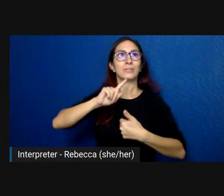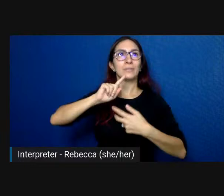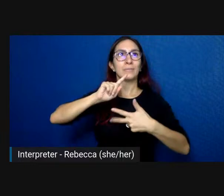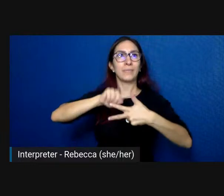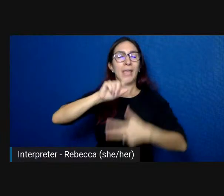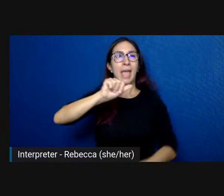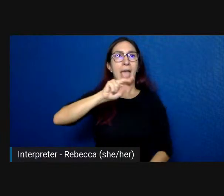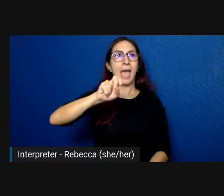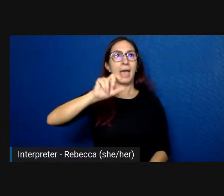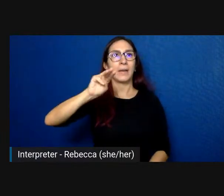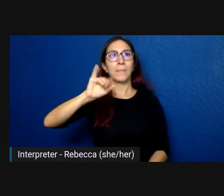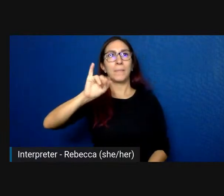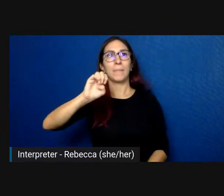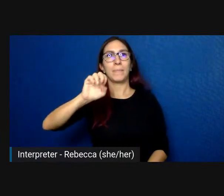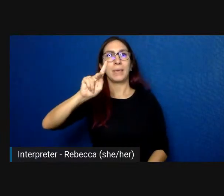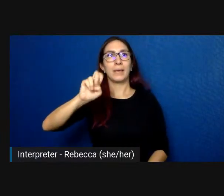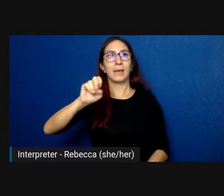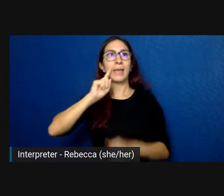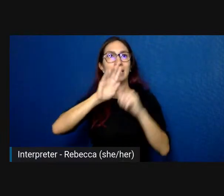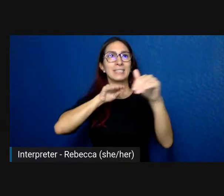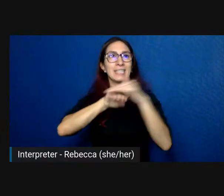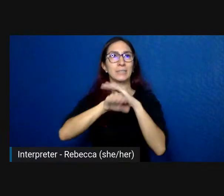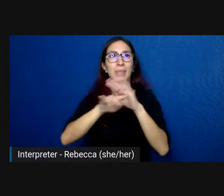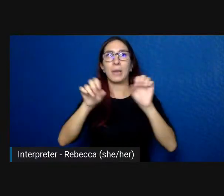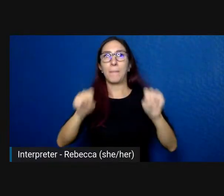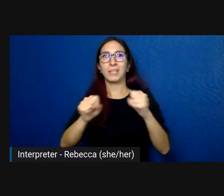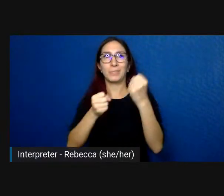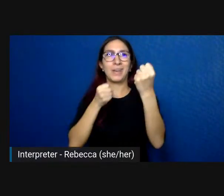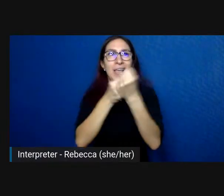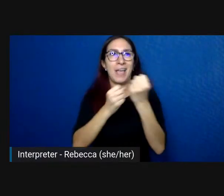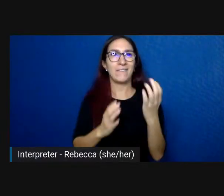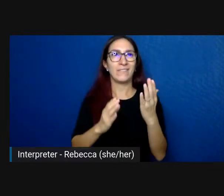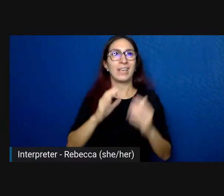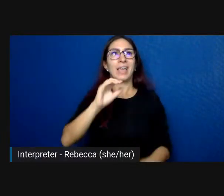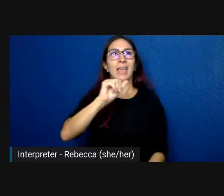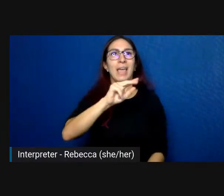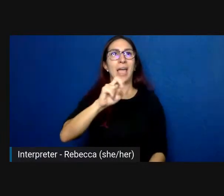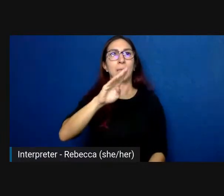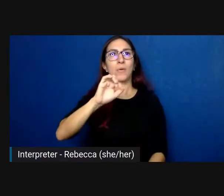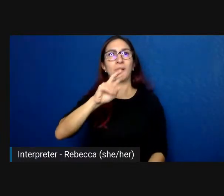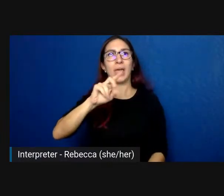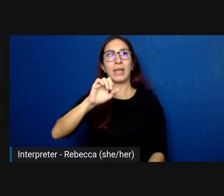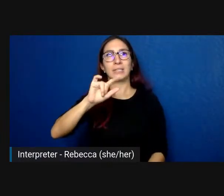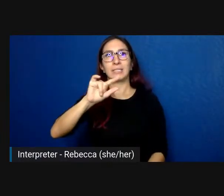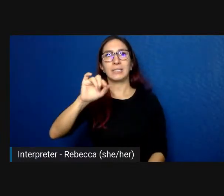presentation I'm excited for, boost up conversions with accessible e-commerce. Presented by Anne Bovelett